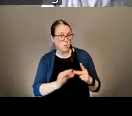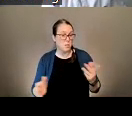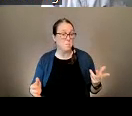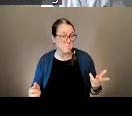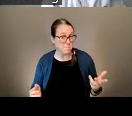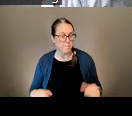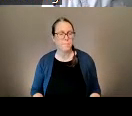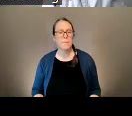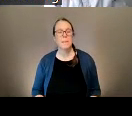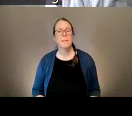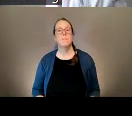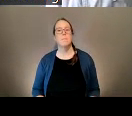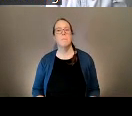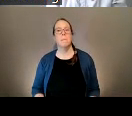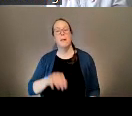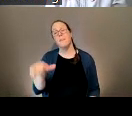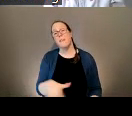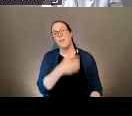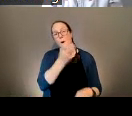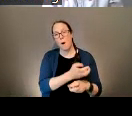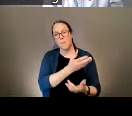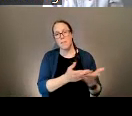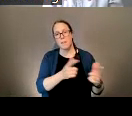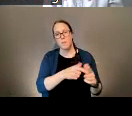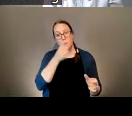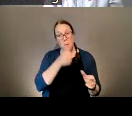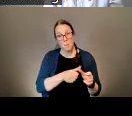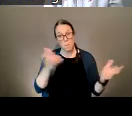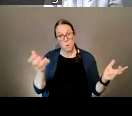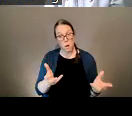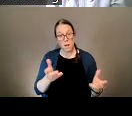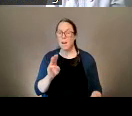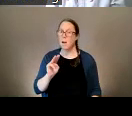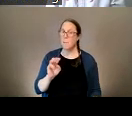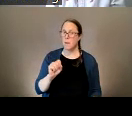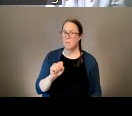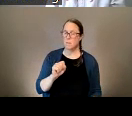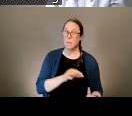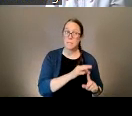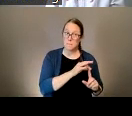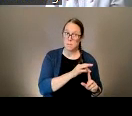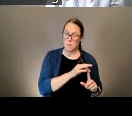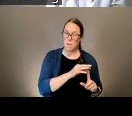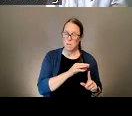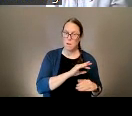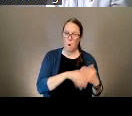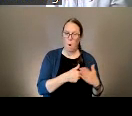The other kind of difficult thing to remember here is that Microsoft, especially in the whole Office suite have